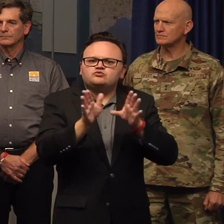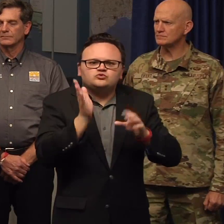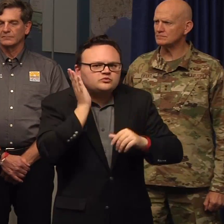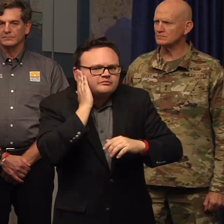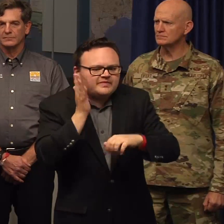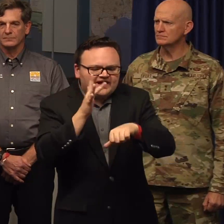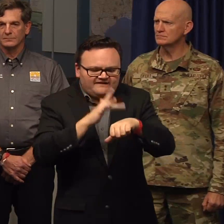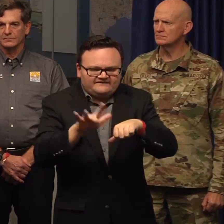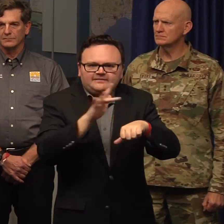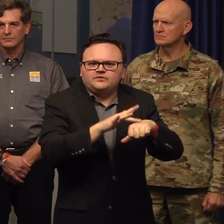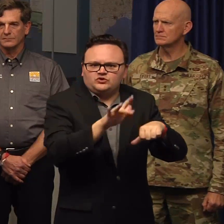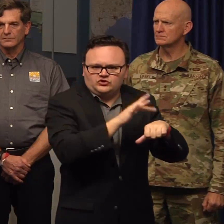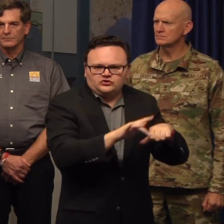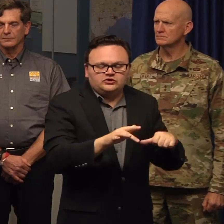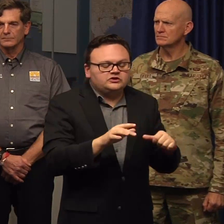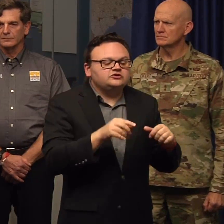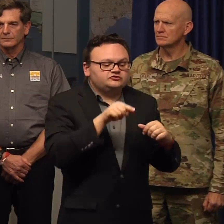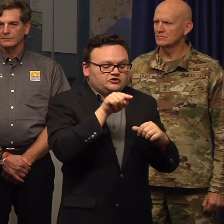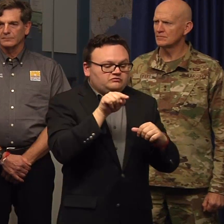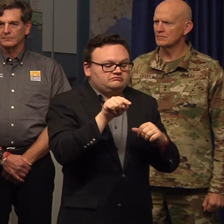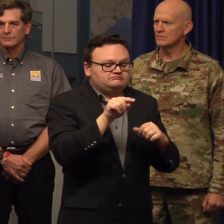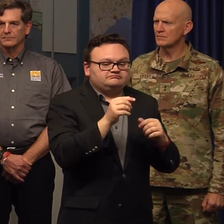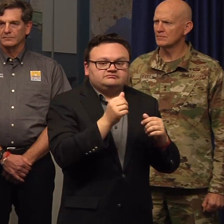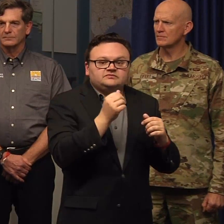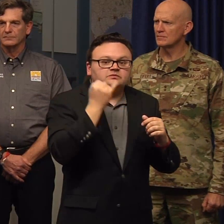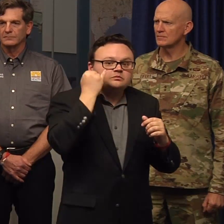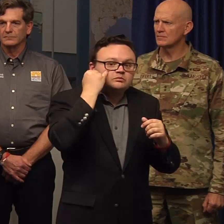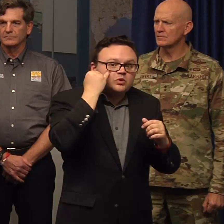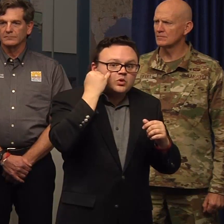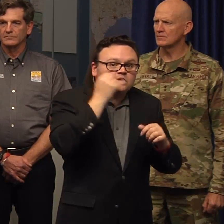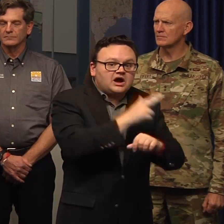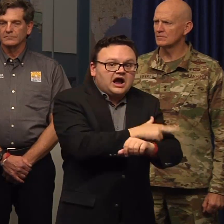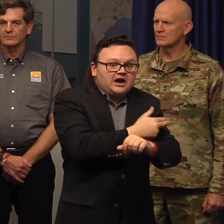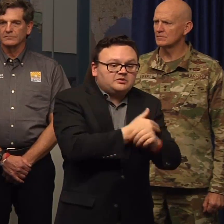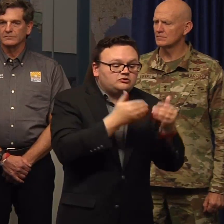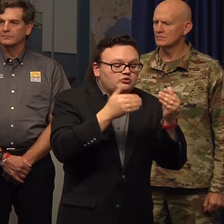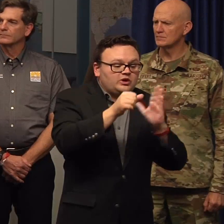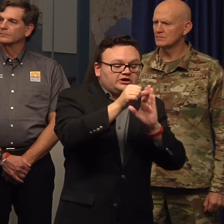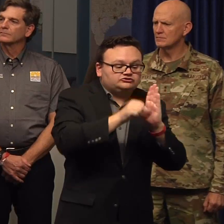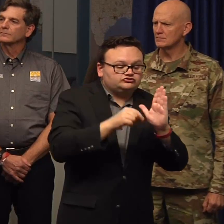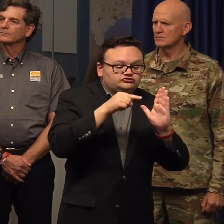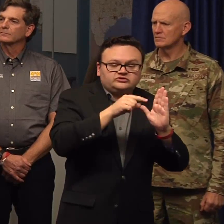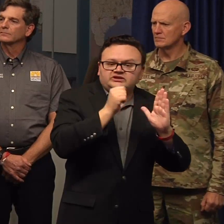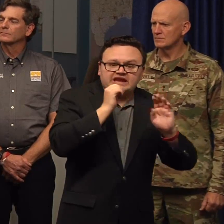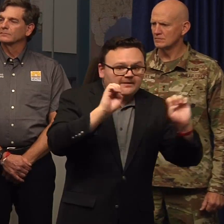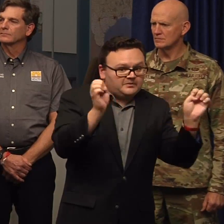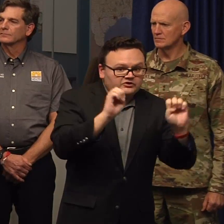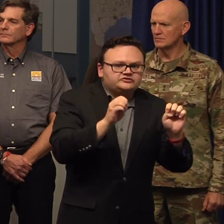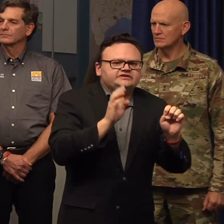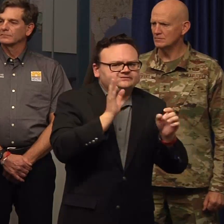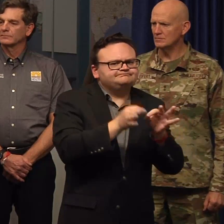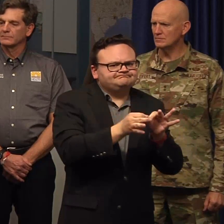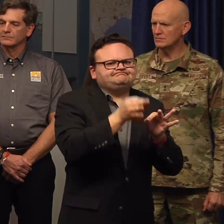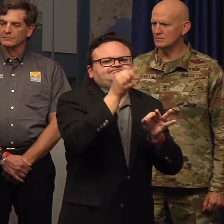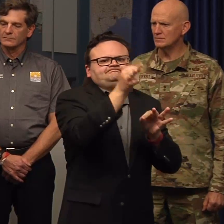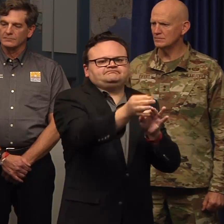THE OTHER THING I WOULD SAY THE HOSPITALS HAVE DONE, MOST HOSPITALS HAVE STARTED TO POSTPONE ELECTIVE SURGERIES AND THAT IS A POSITIVE THING FOR THE EFFORT BECAUSE THE PPE WILL BE PRESERVED.